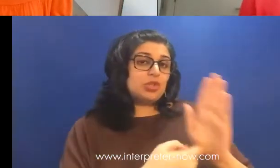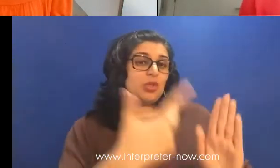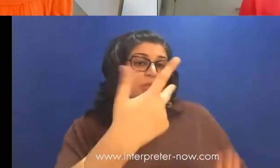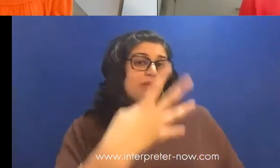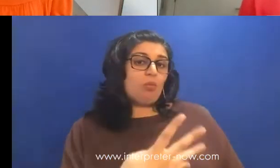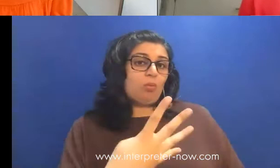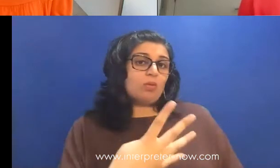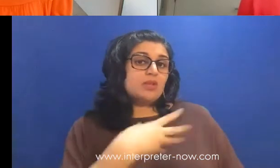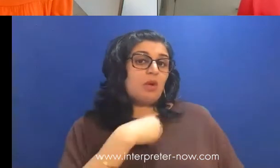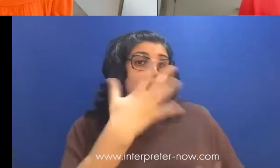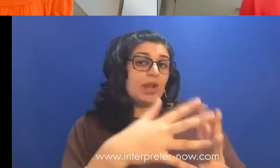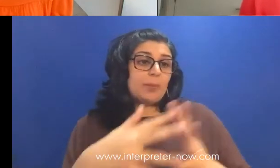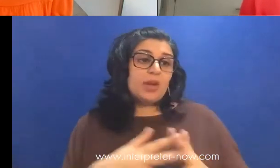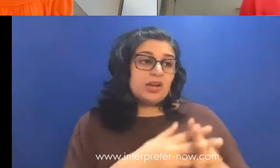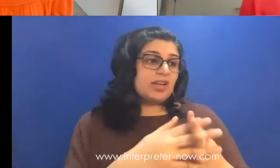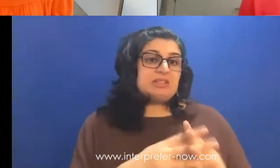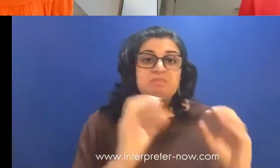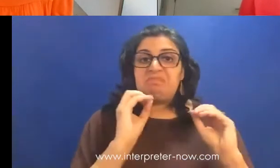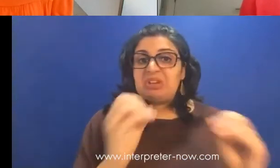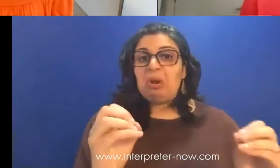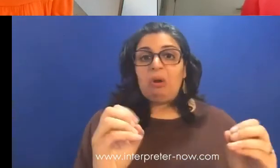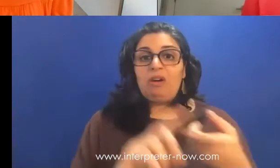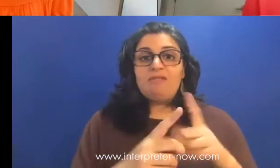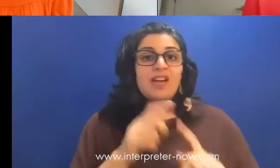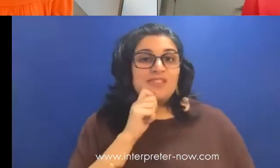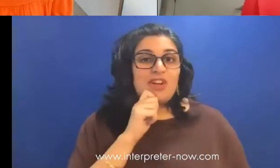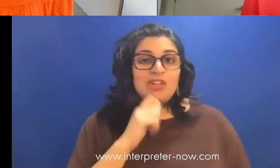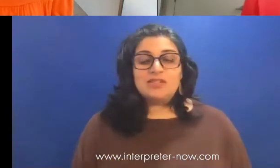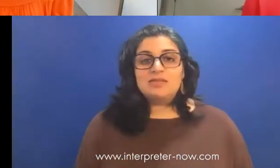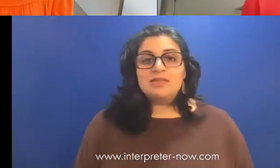So for me, that I would say were the early experience of just being around diversity,